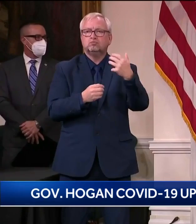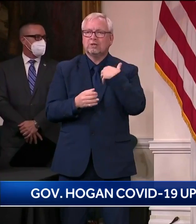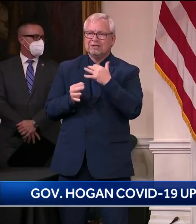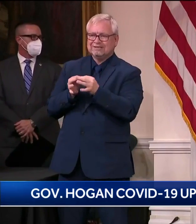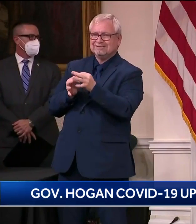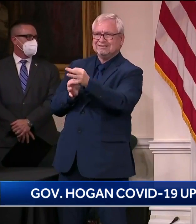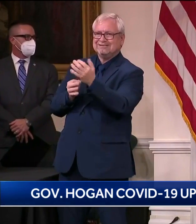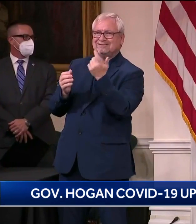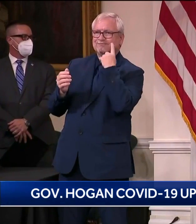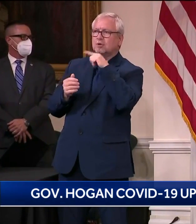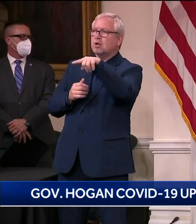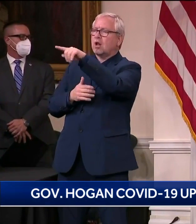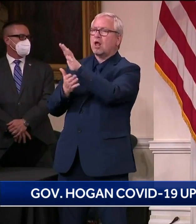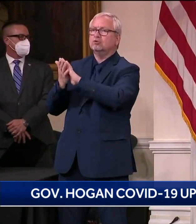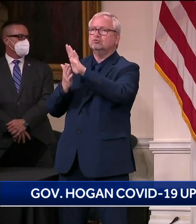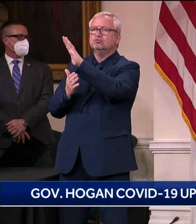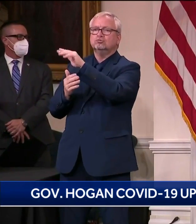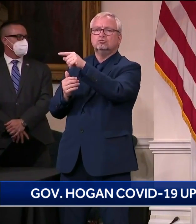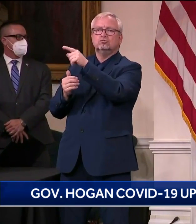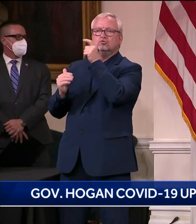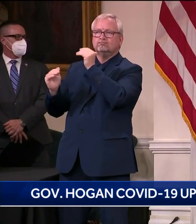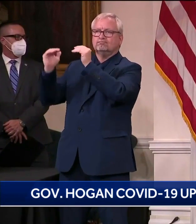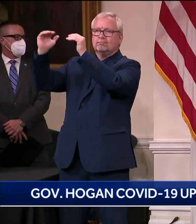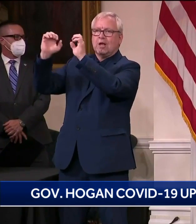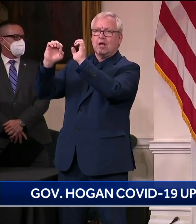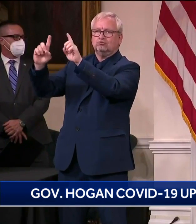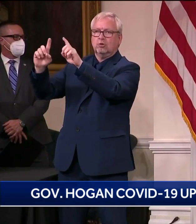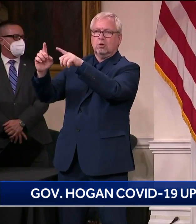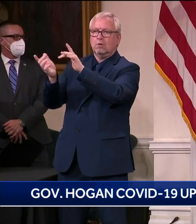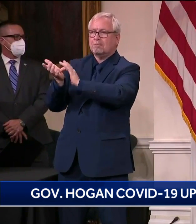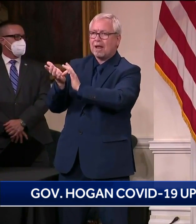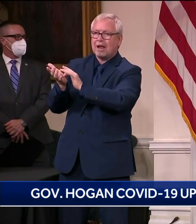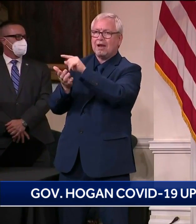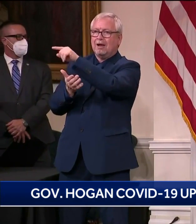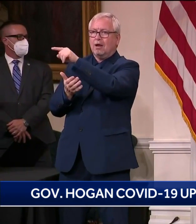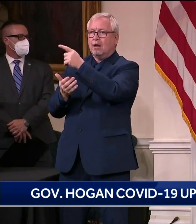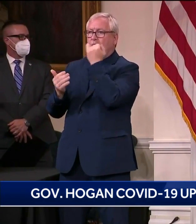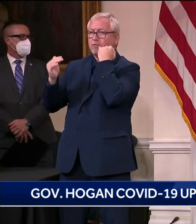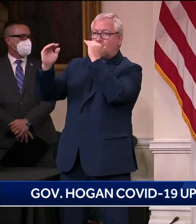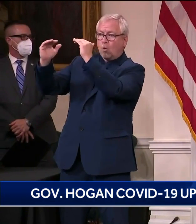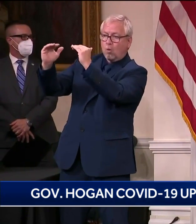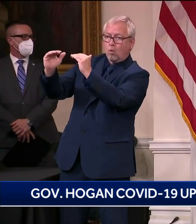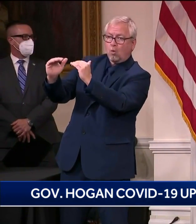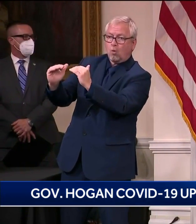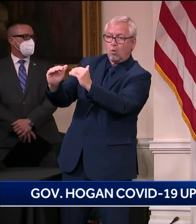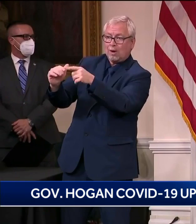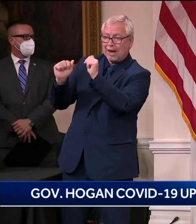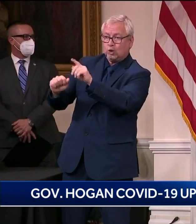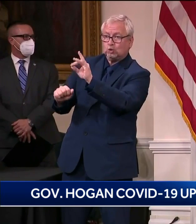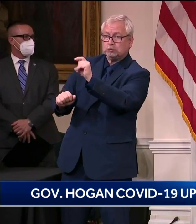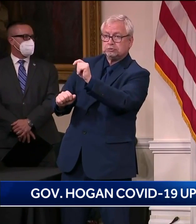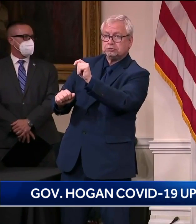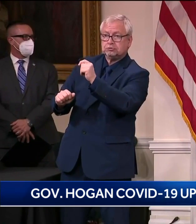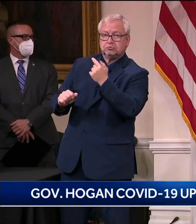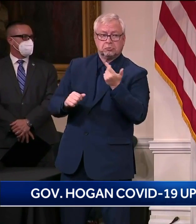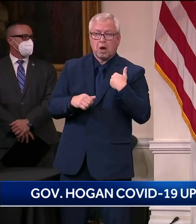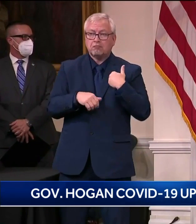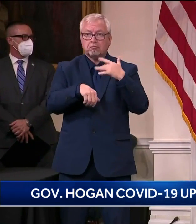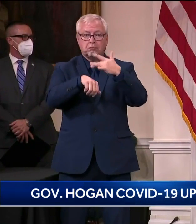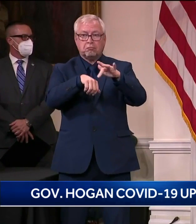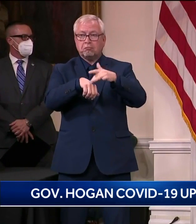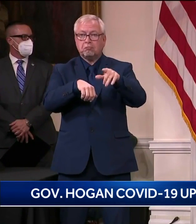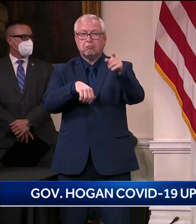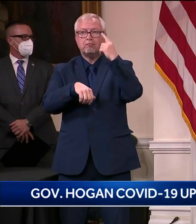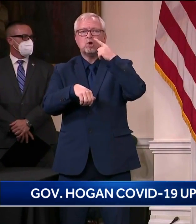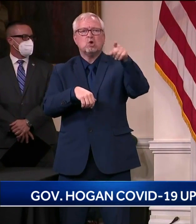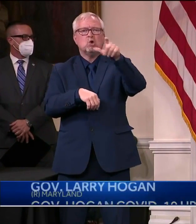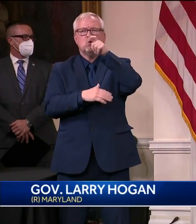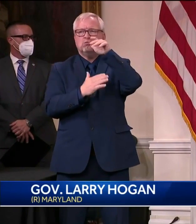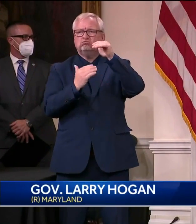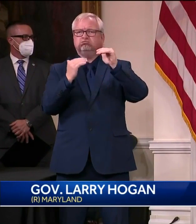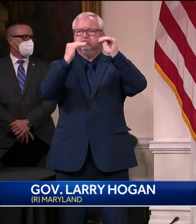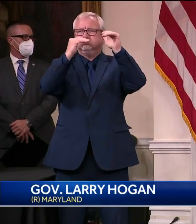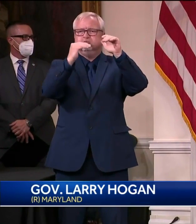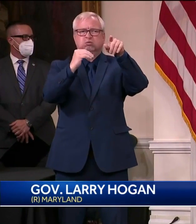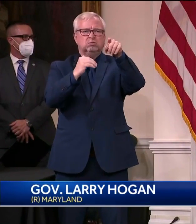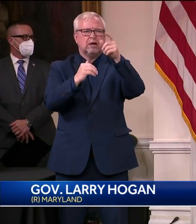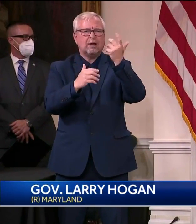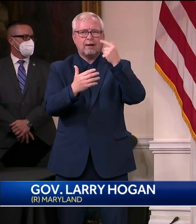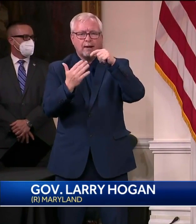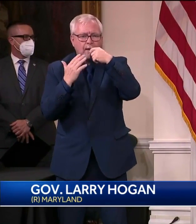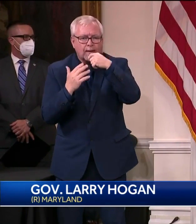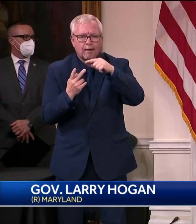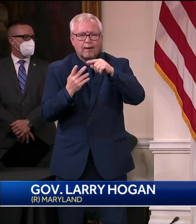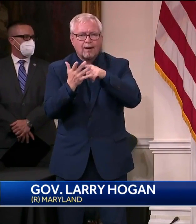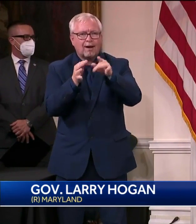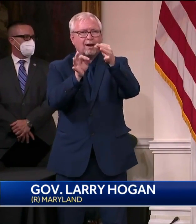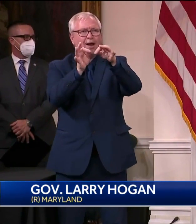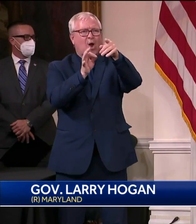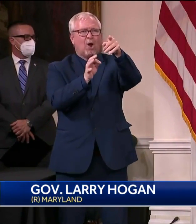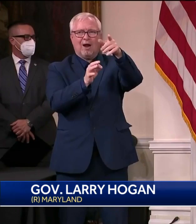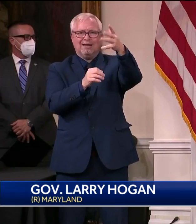IT IS AN EXTENDER FOR OUR MORE HIGHLY SKILLED MEDICAL PROFESSIONALS BECAUSE IF YOU HAVE SOMEBODY AT THE LOWEST LEVEL THAT IS ABLE TO AS HE SAID, GIVE A SHOT, DO A SWAB,